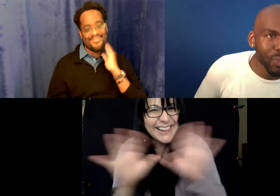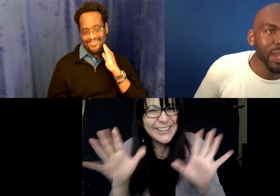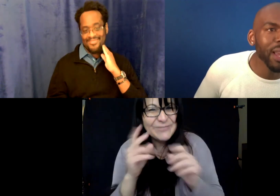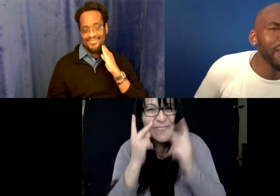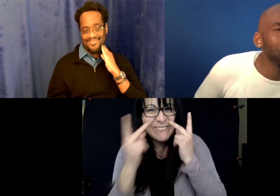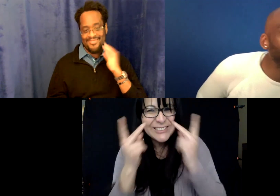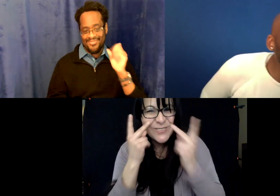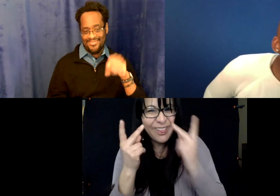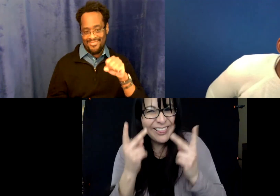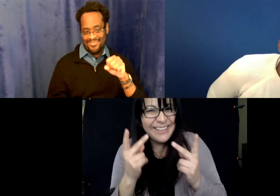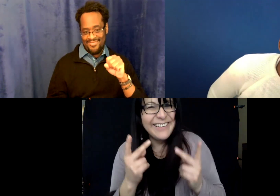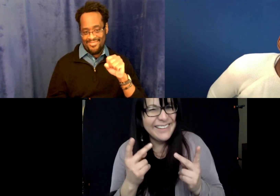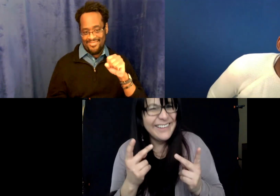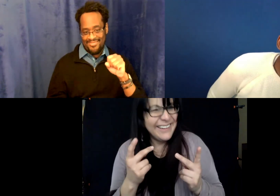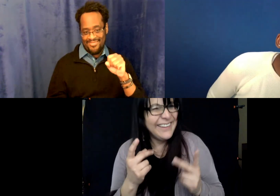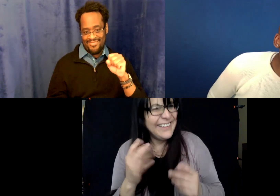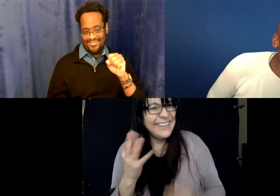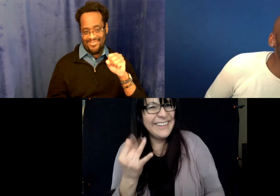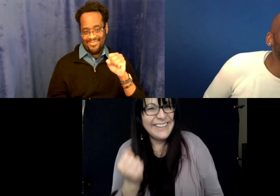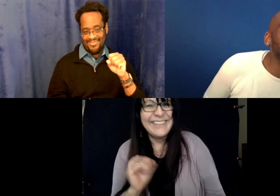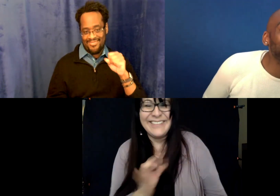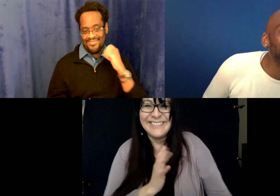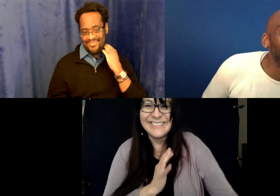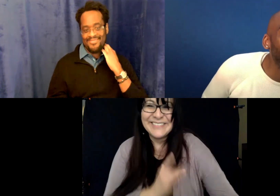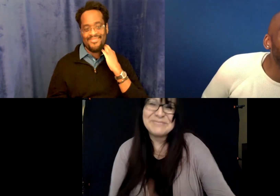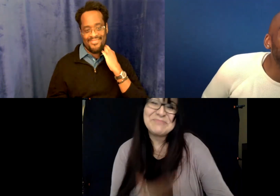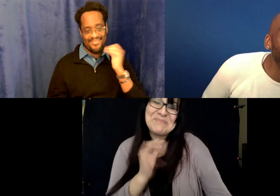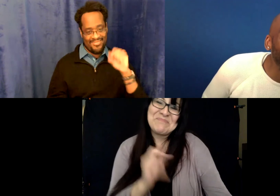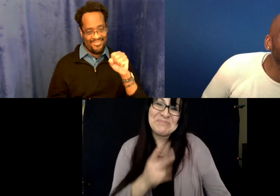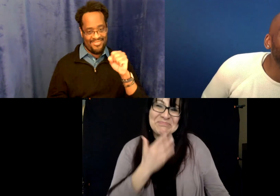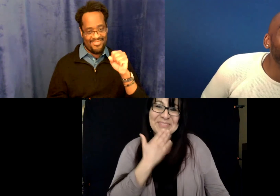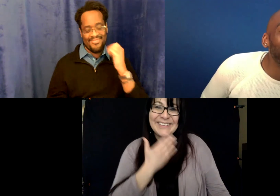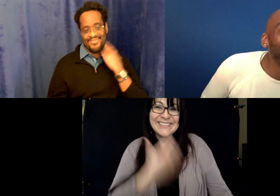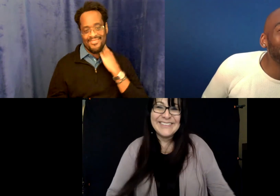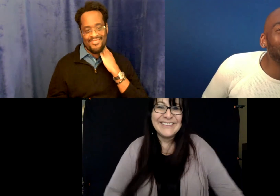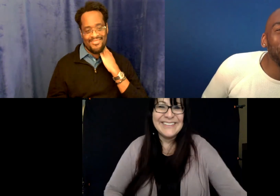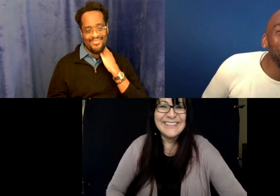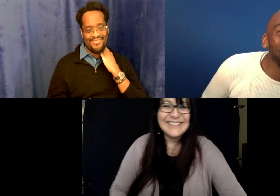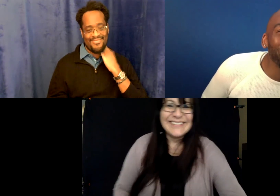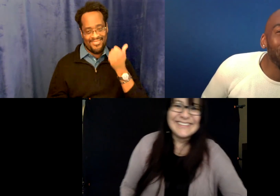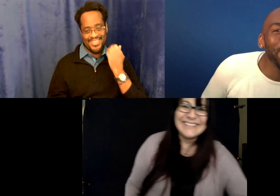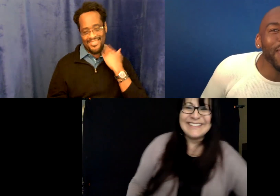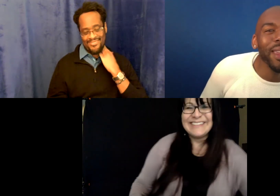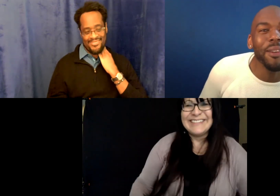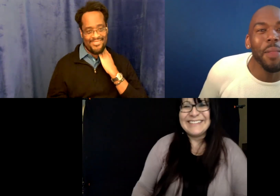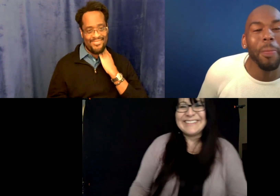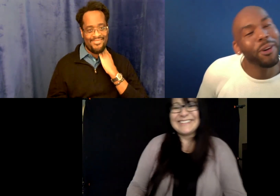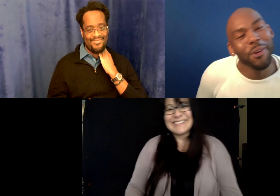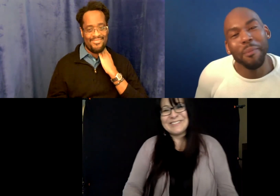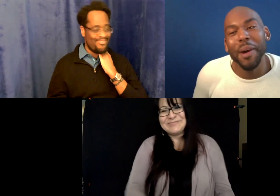yeah that makes sense that's so clear now that you showed that visual wow what okay cool thank you thank you cool no problem